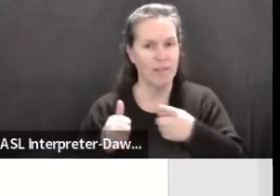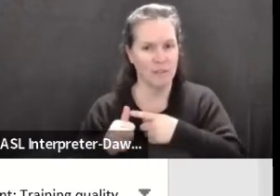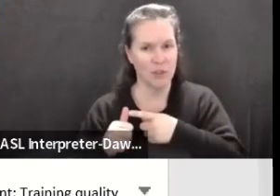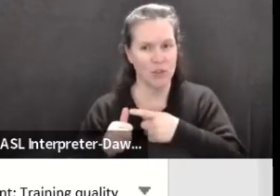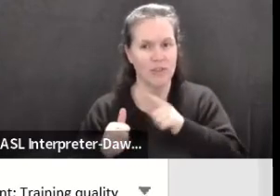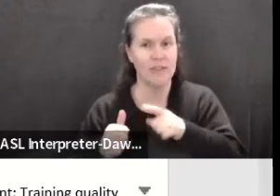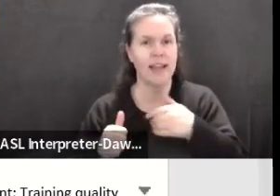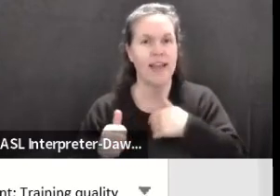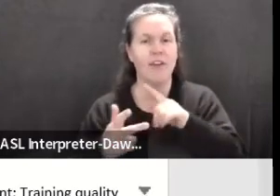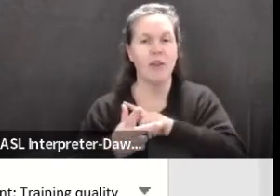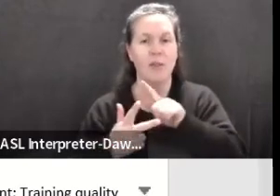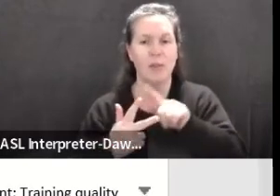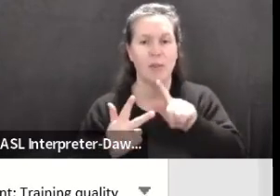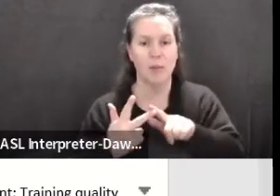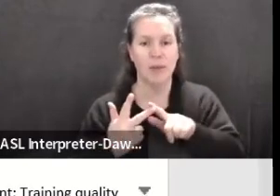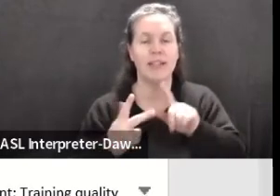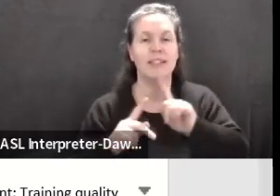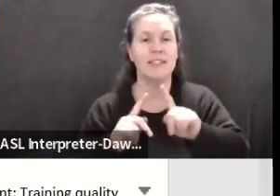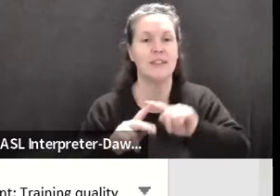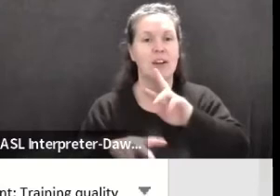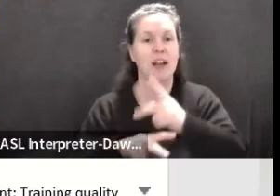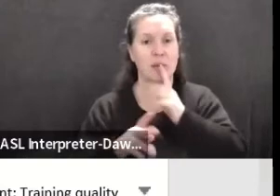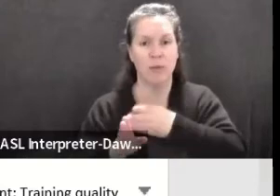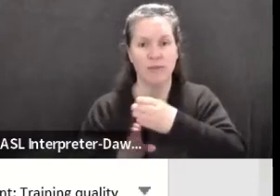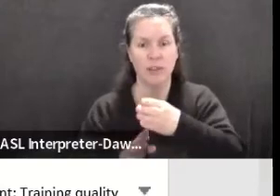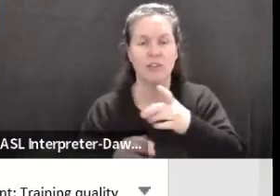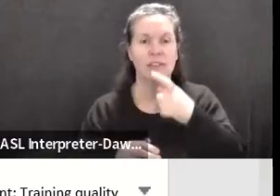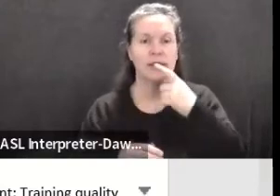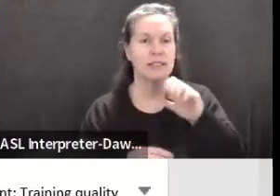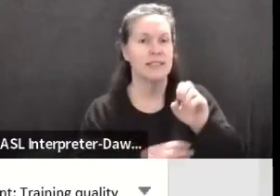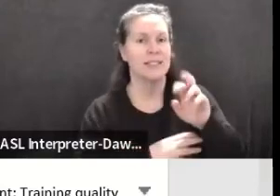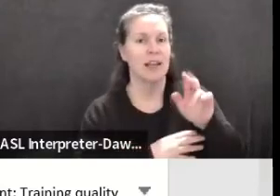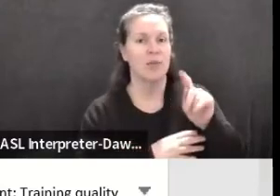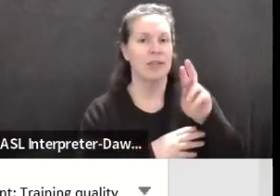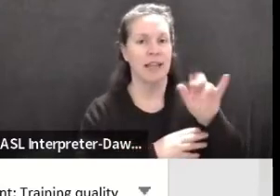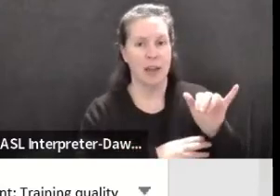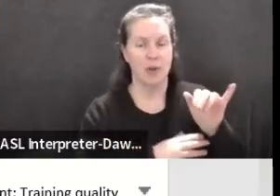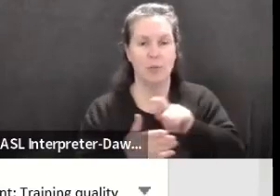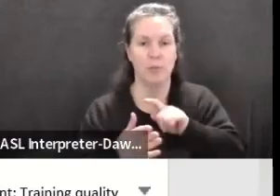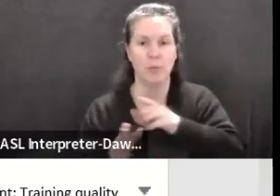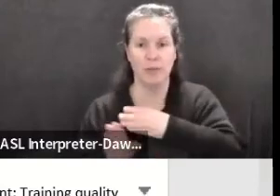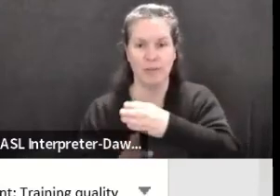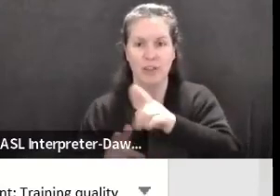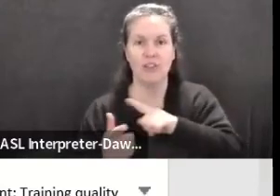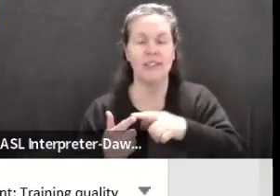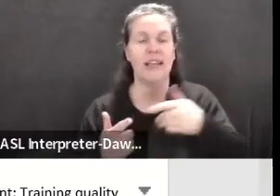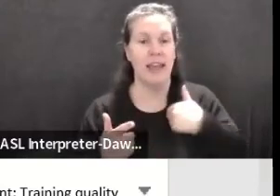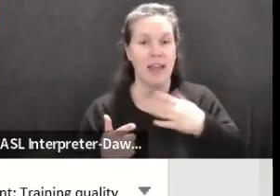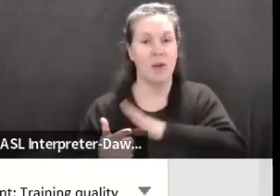there's three different types of professions, secretary professions, professions that have a board and professions to have a commission.